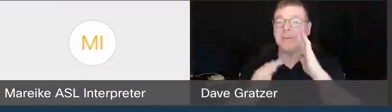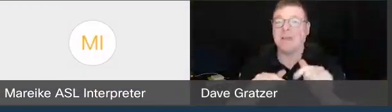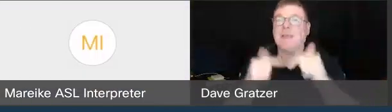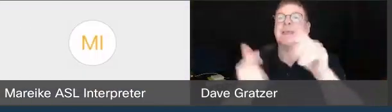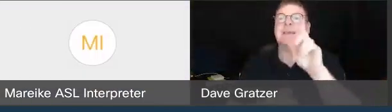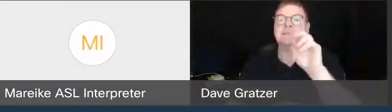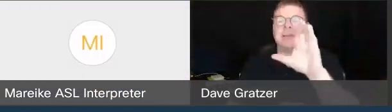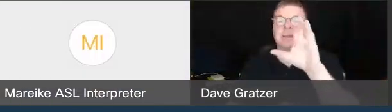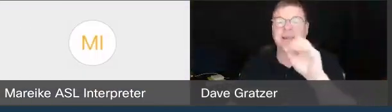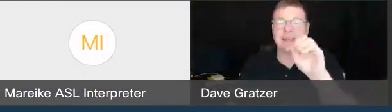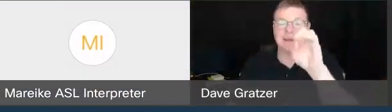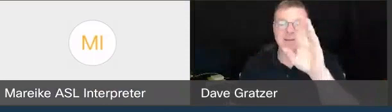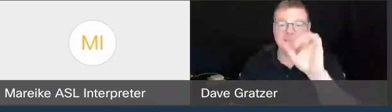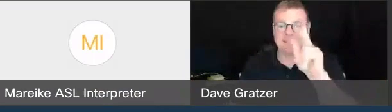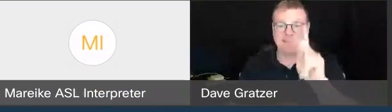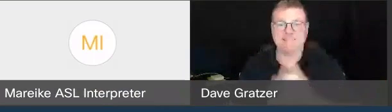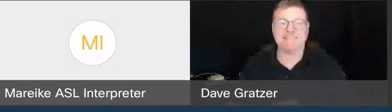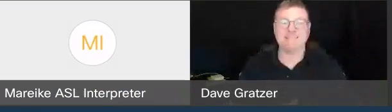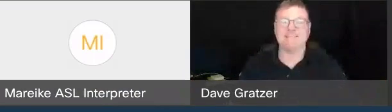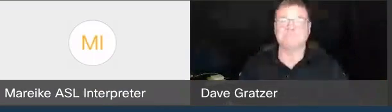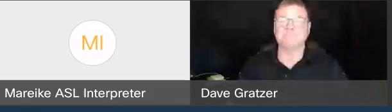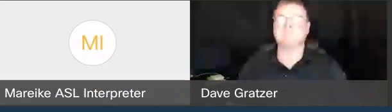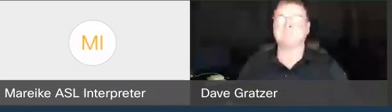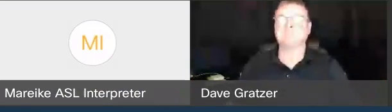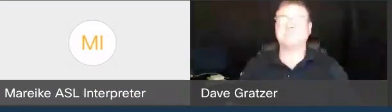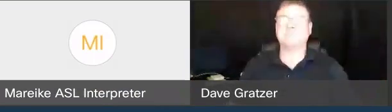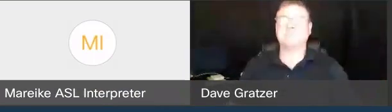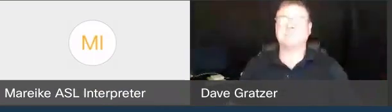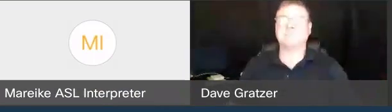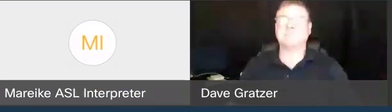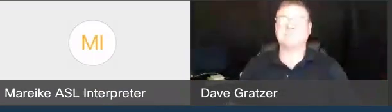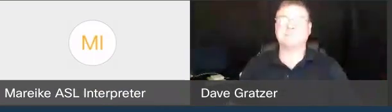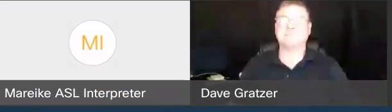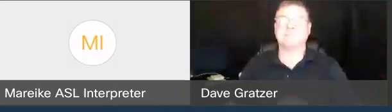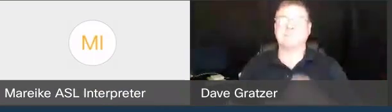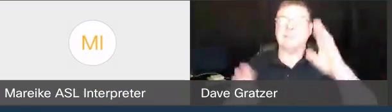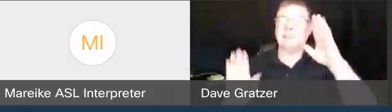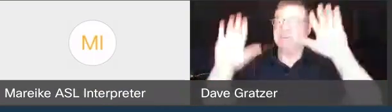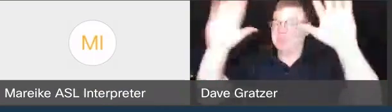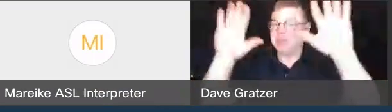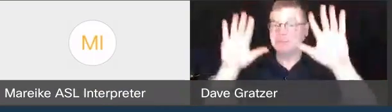for his presentation. - Terrific, okay let's see.